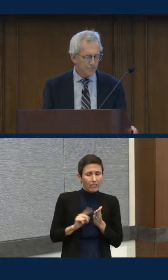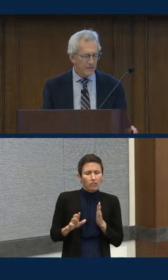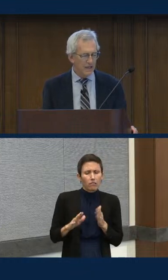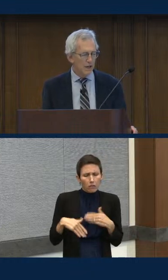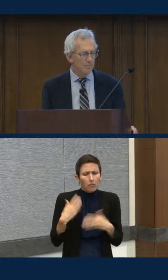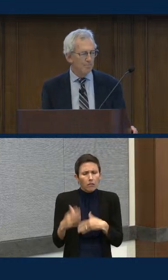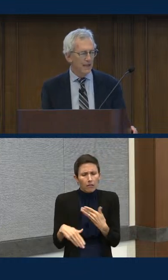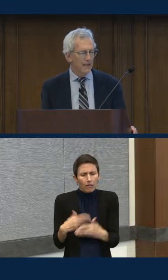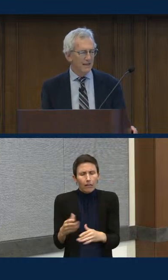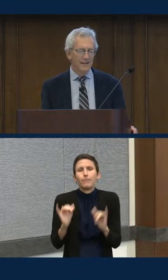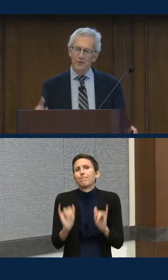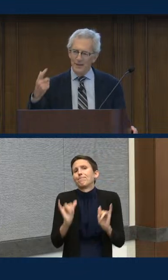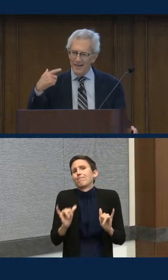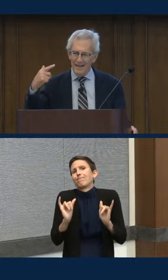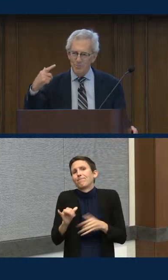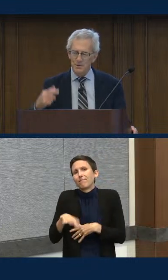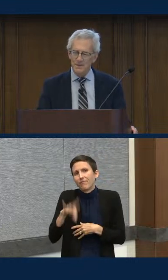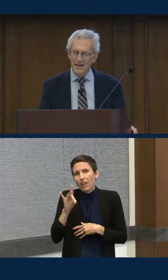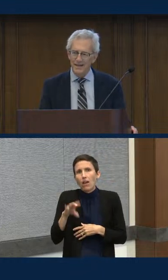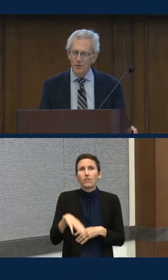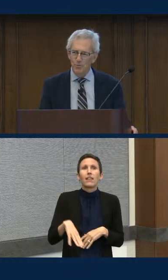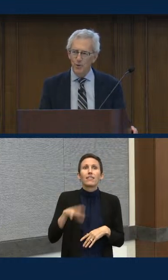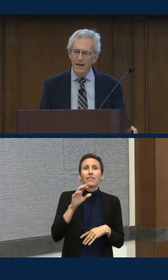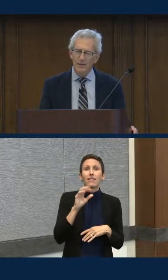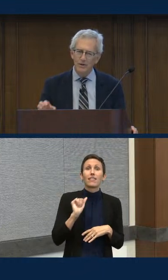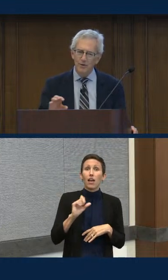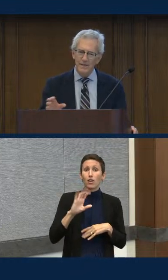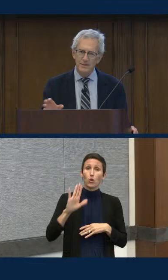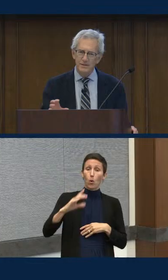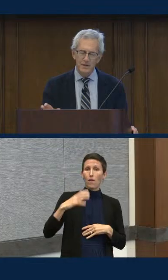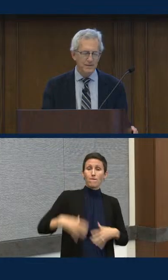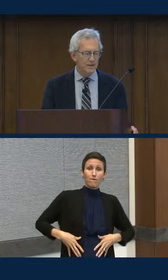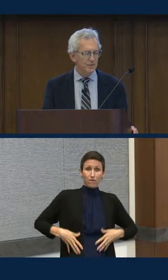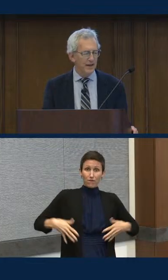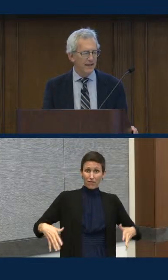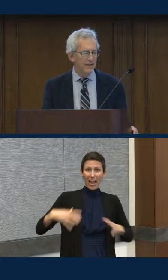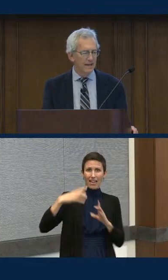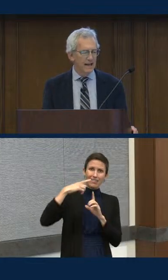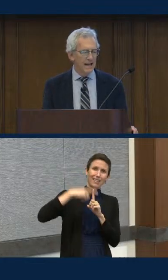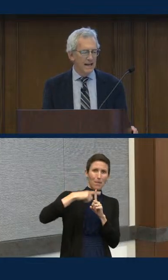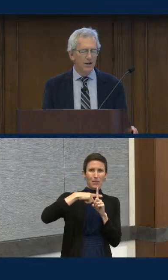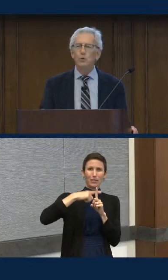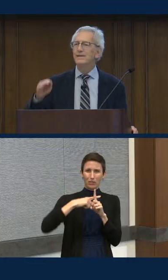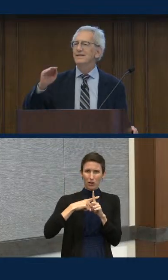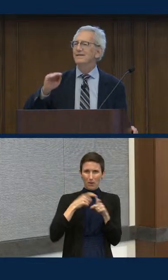research was done and the adopose the device that senses